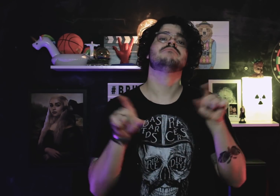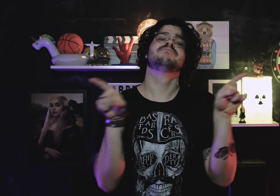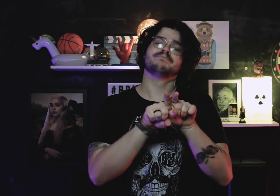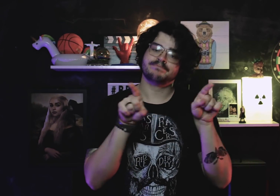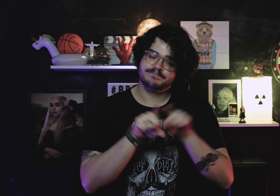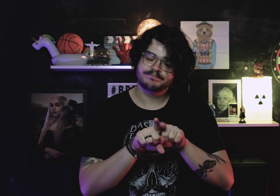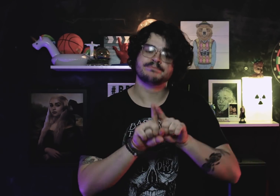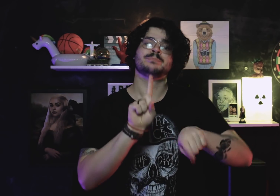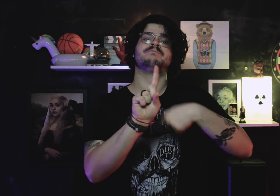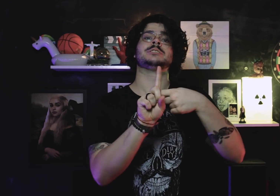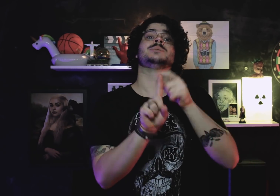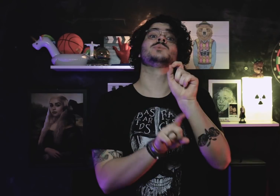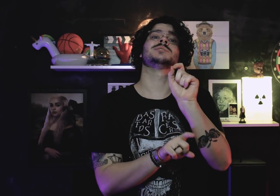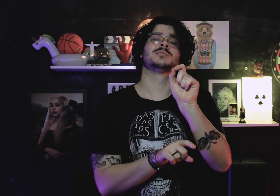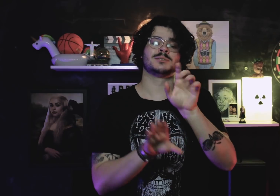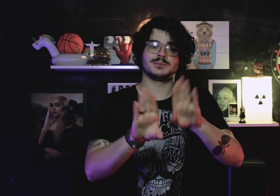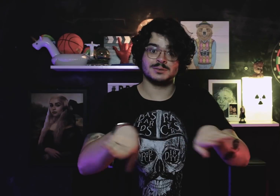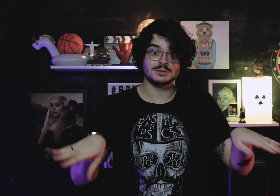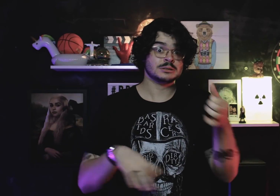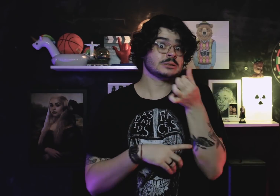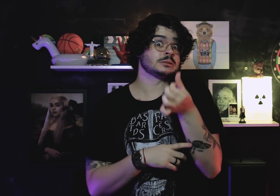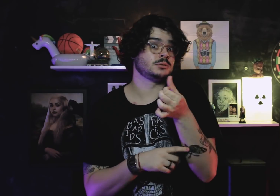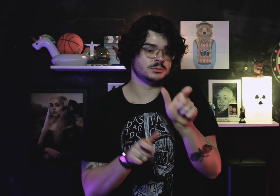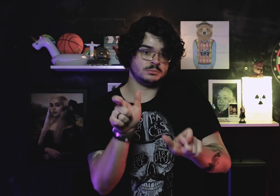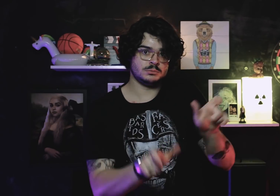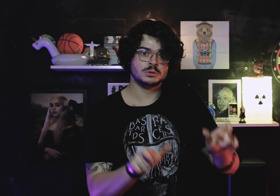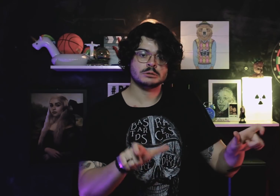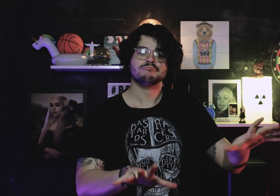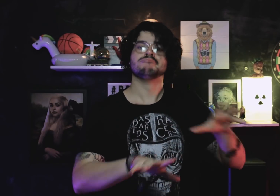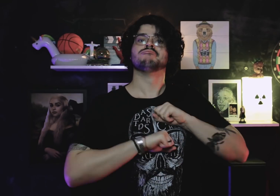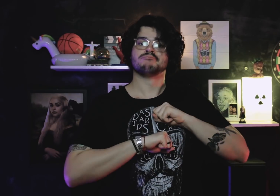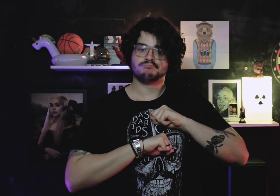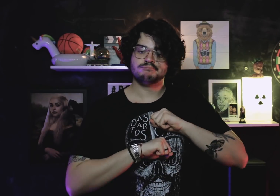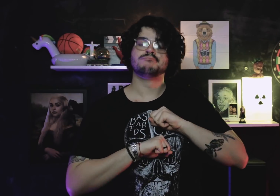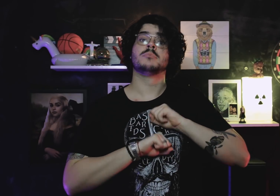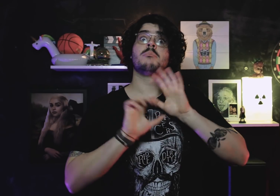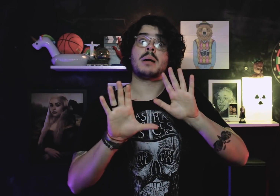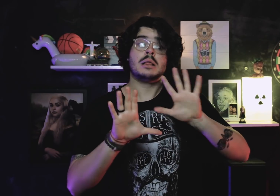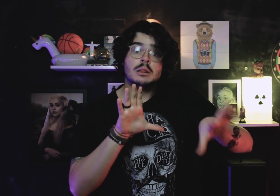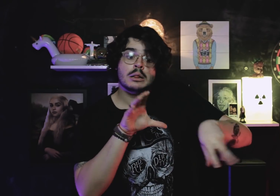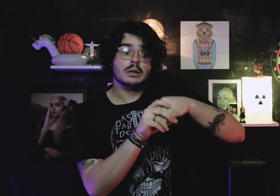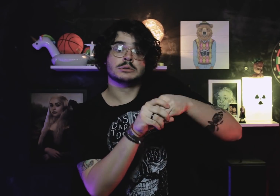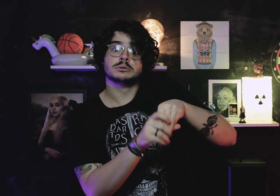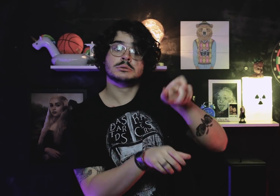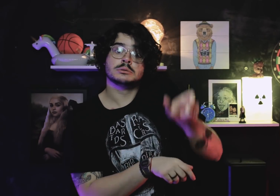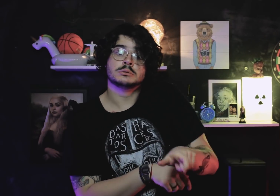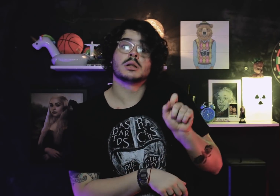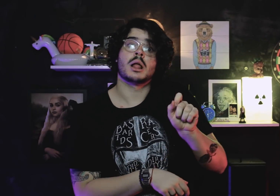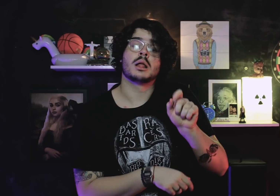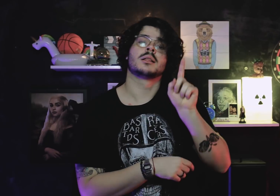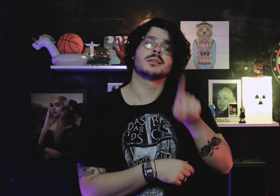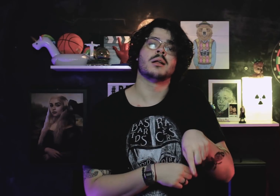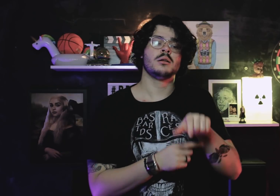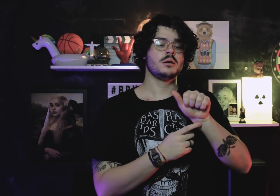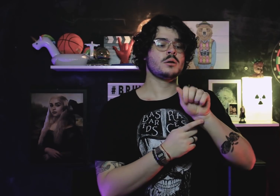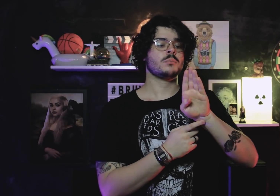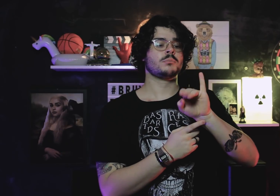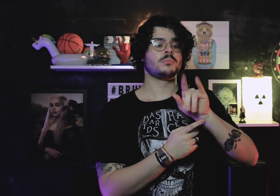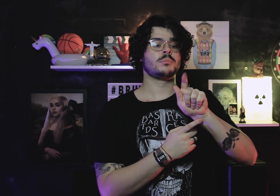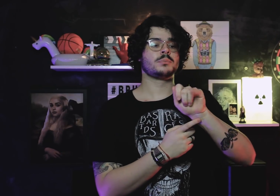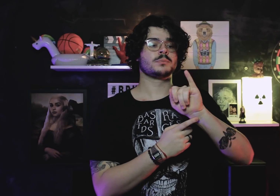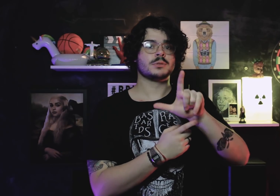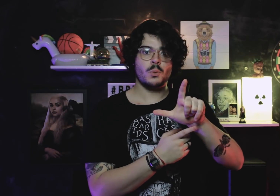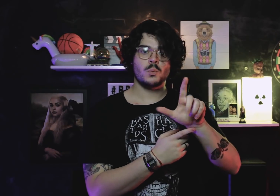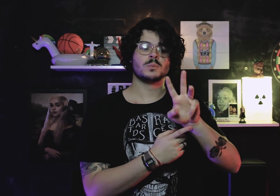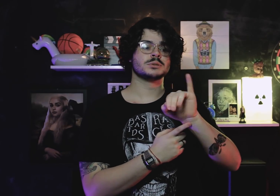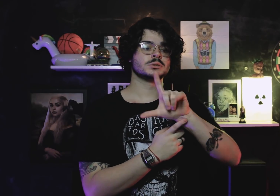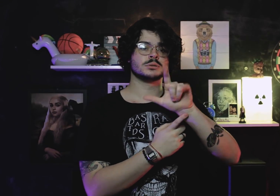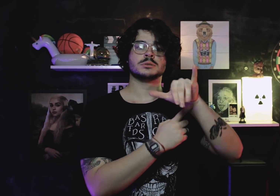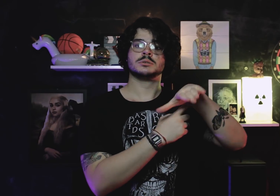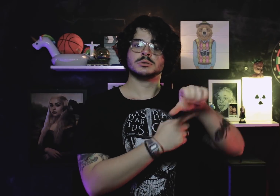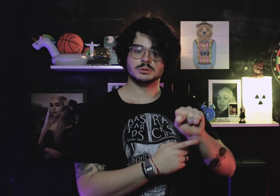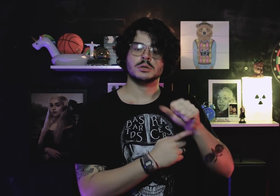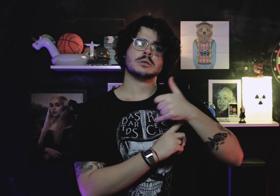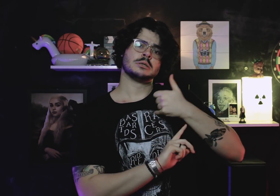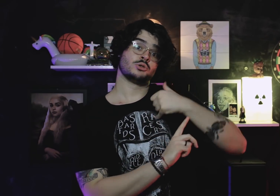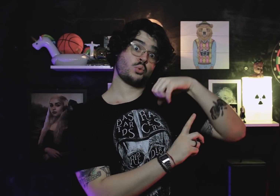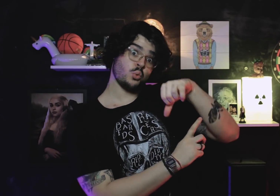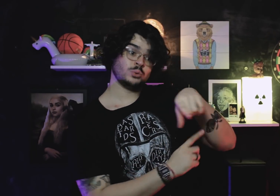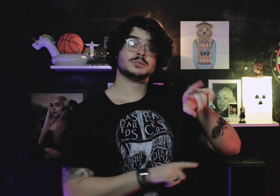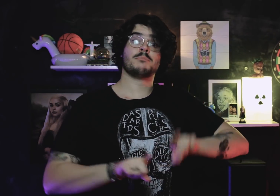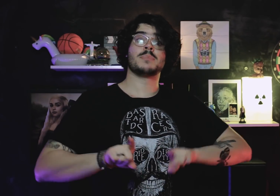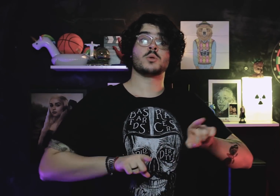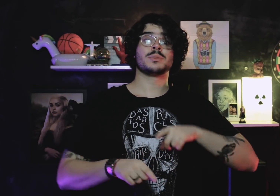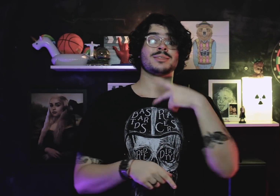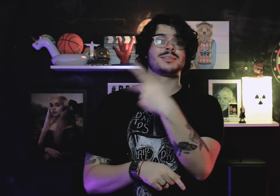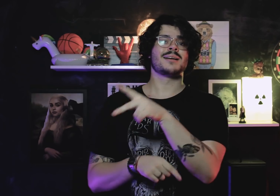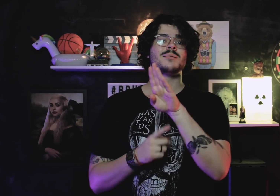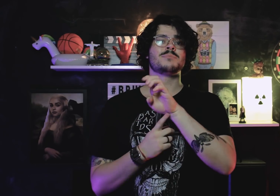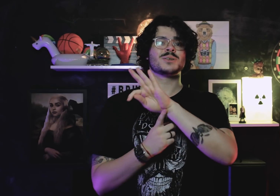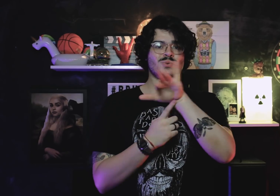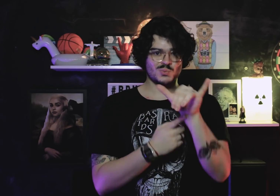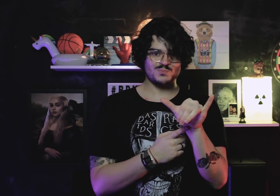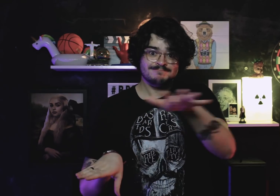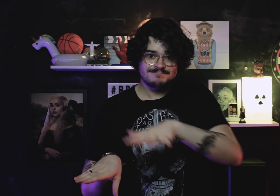She and six other girls, including her cousin, 11-year-old Abigail Williams,